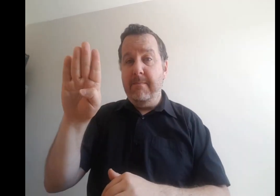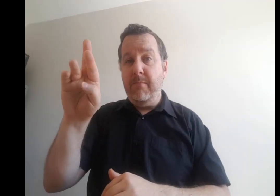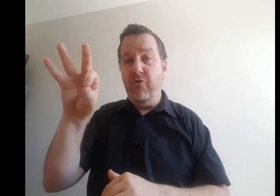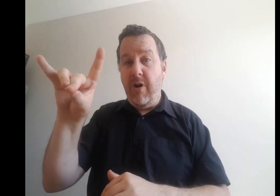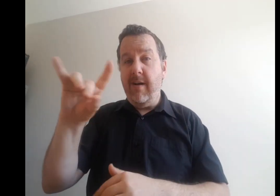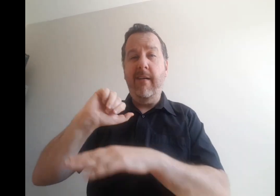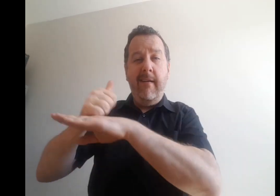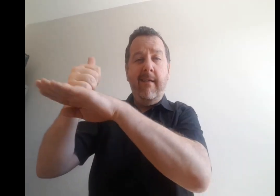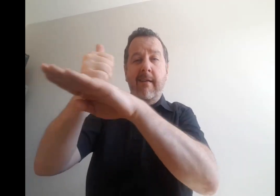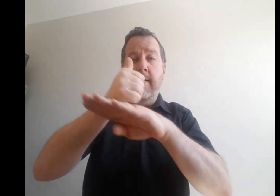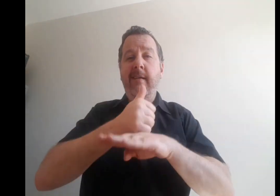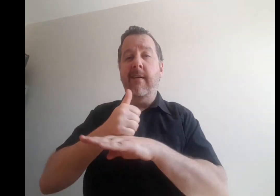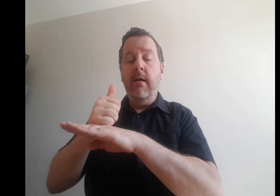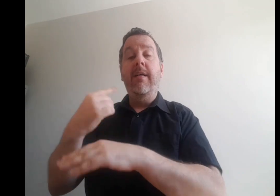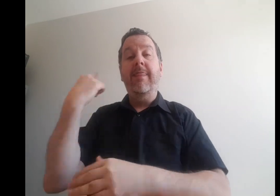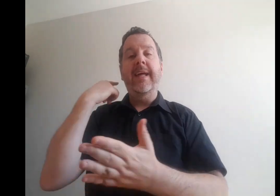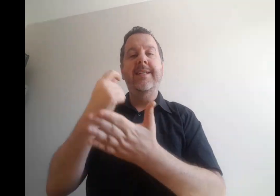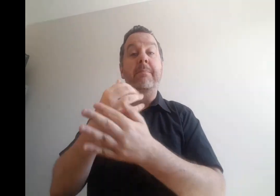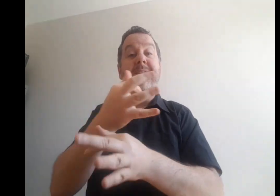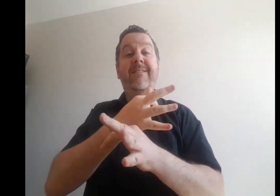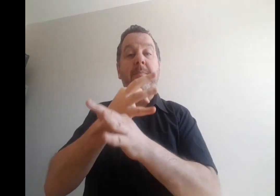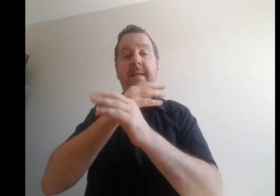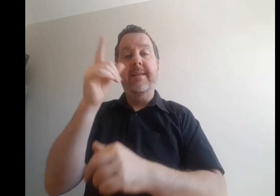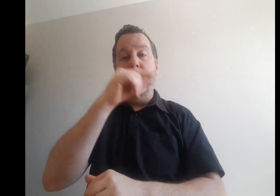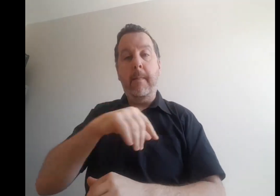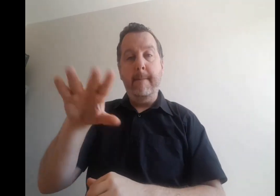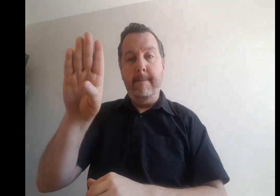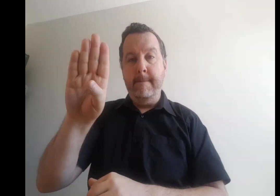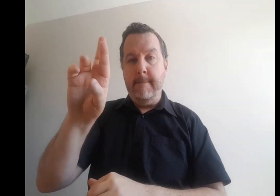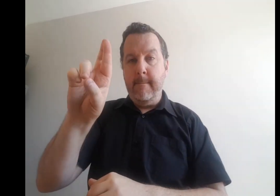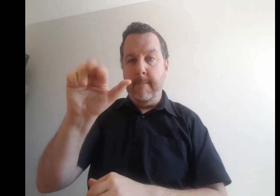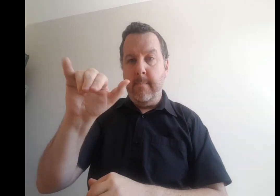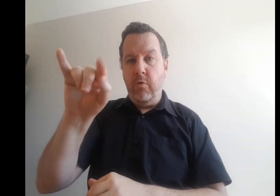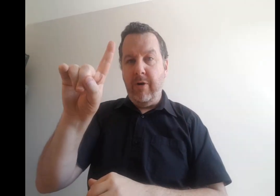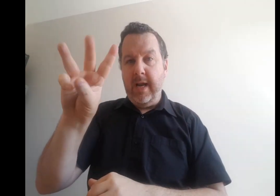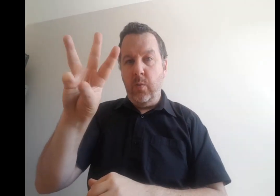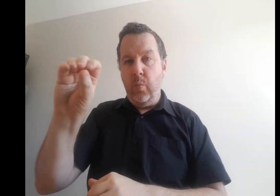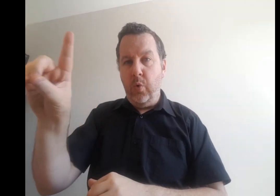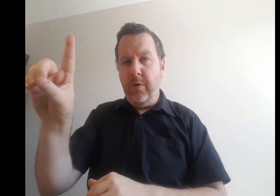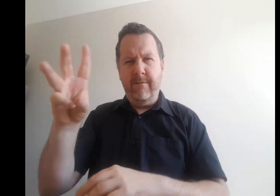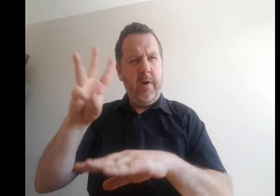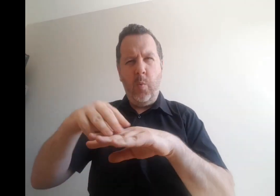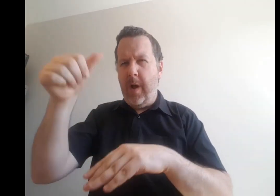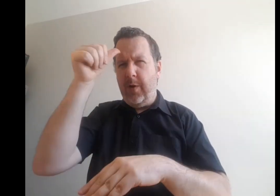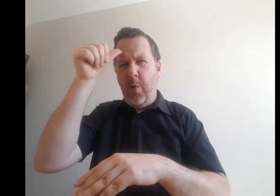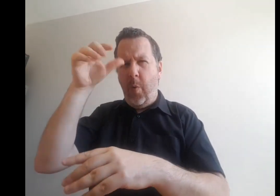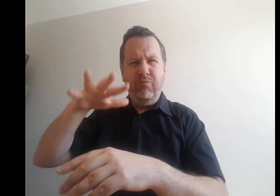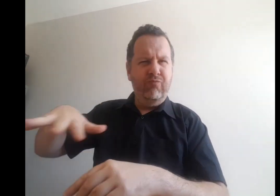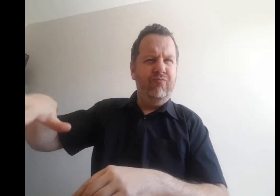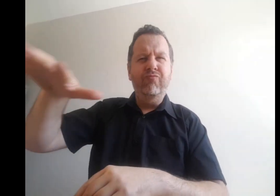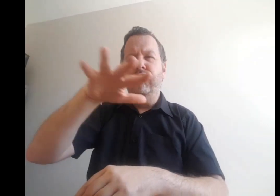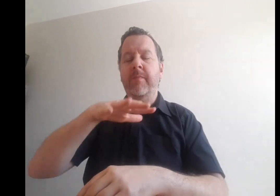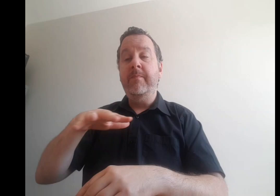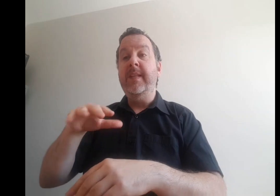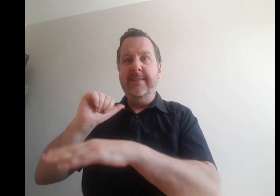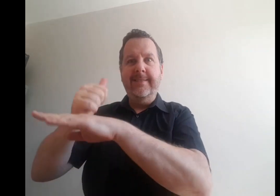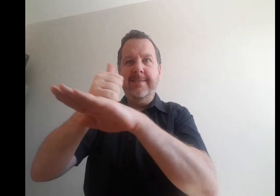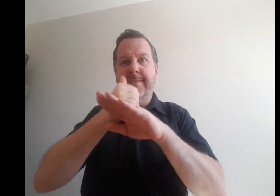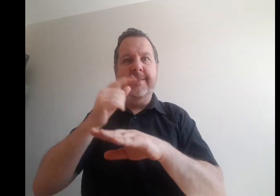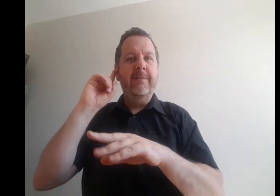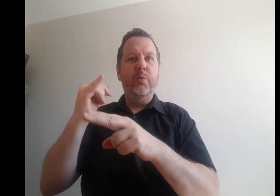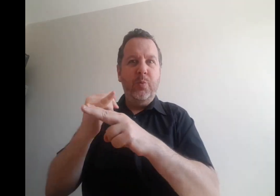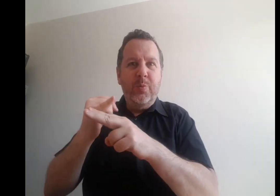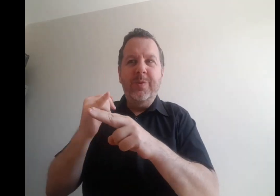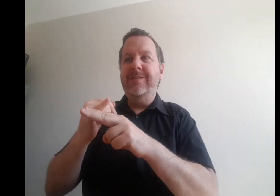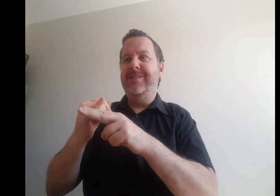the Braidwood family were very well known in the late 18th, early 19th century, for their deaf schools